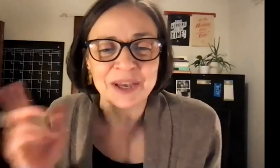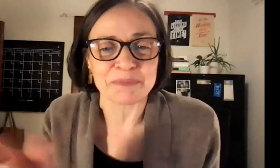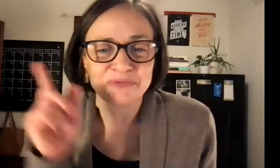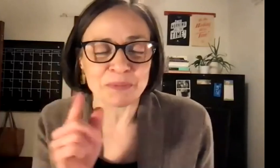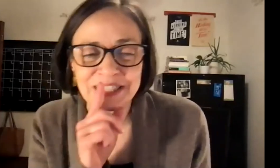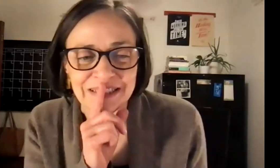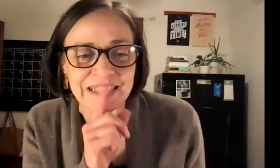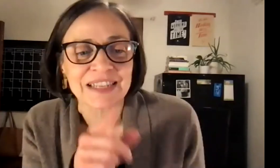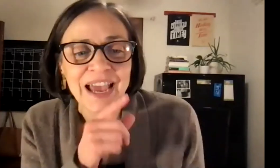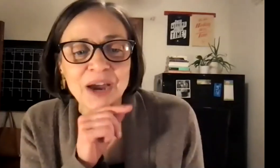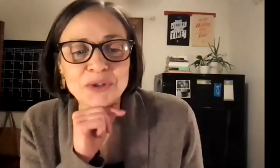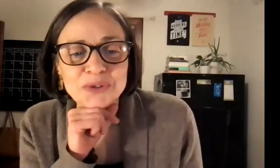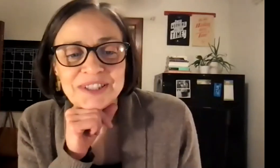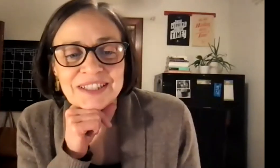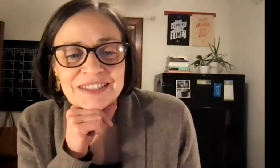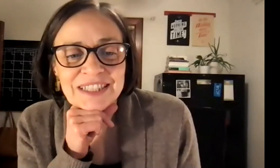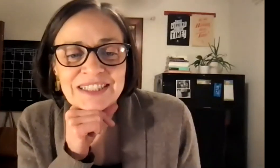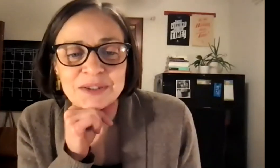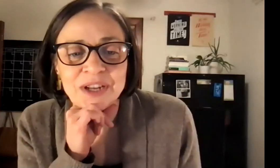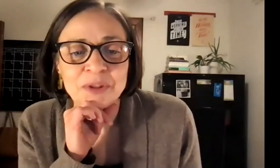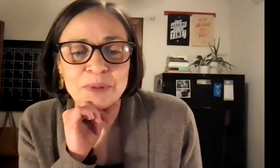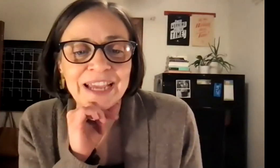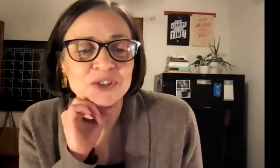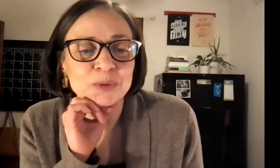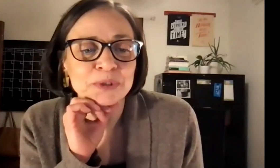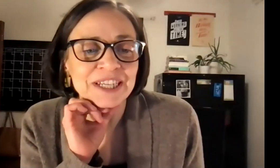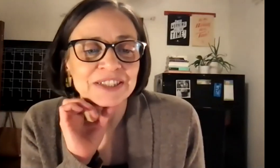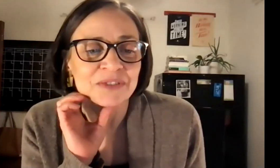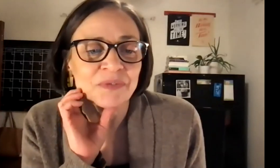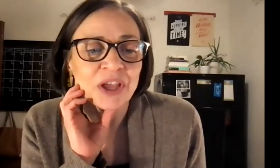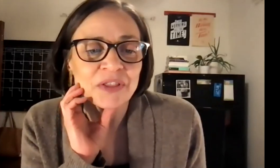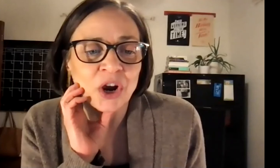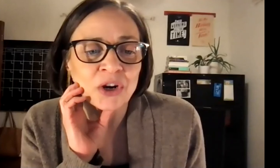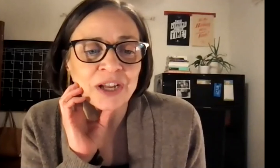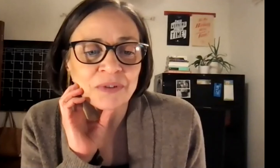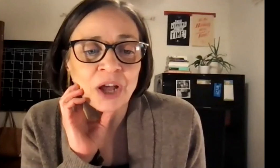same issue but I'm asking if, asking you if you could expand your view about non-Black